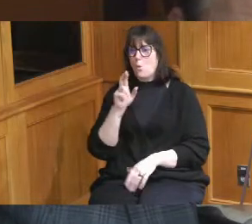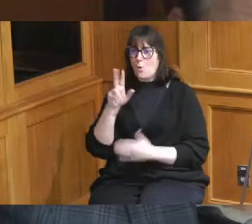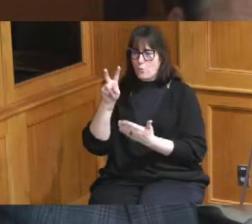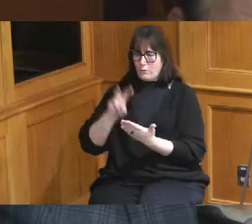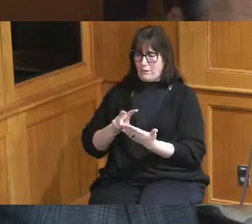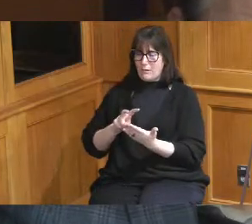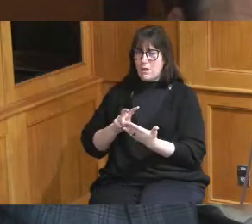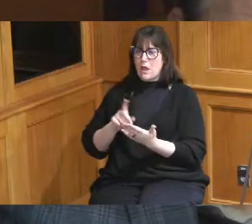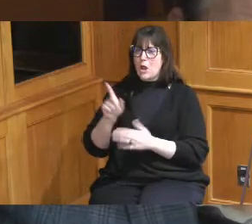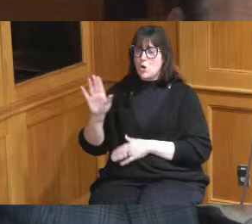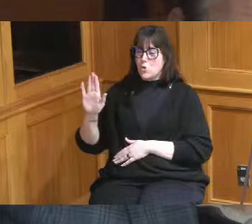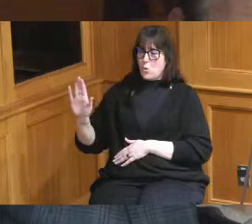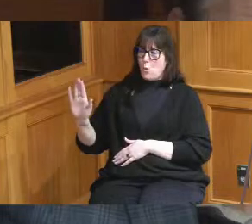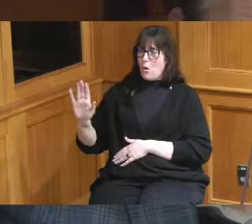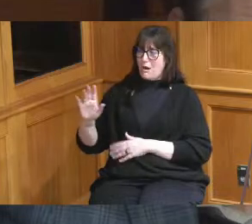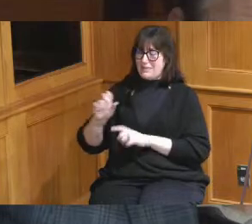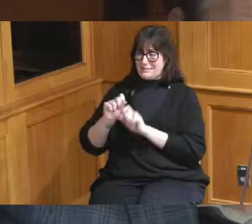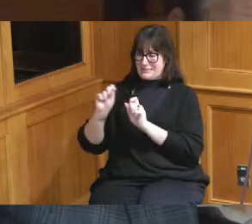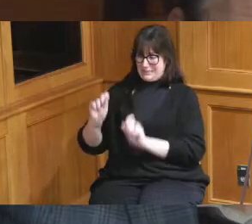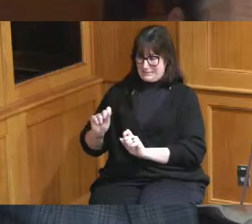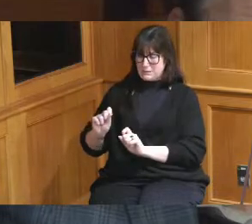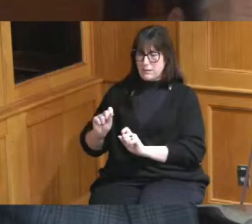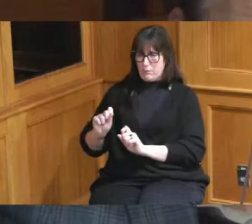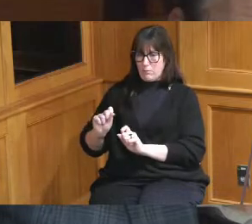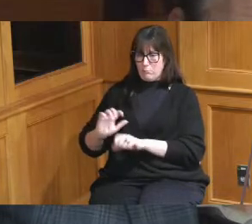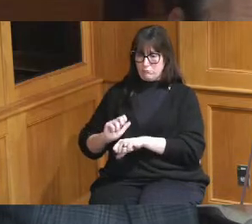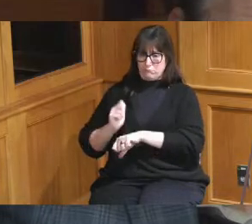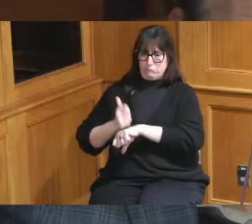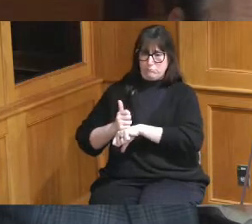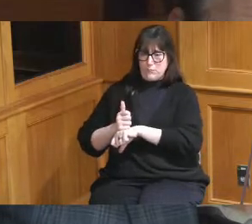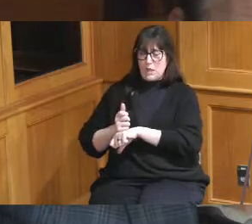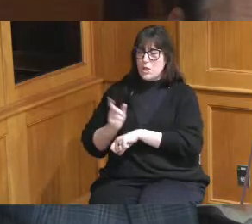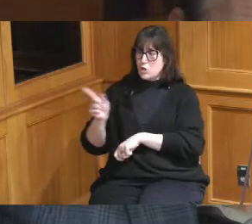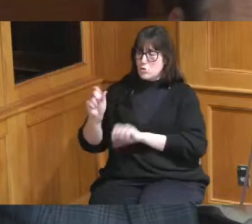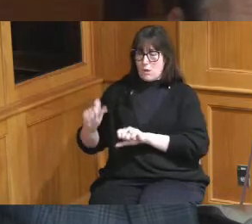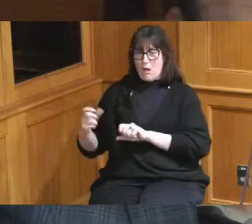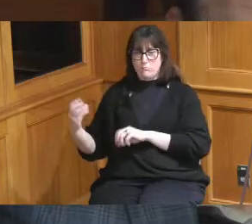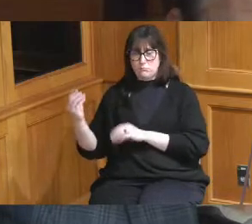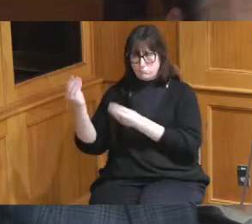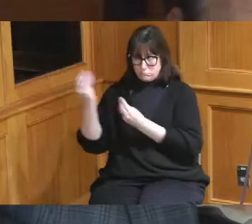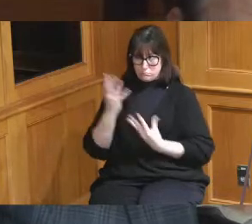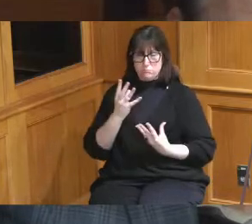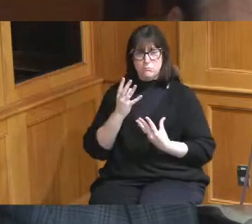protocol system where you're able to get that to the Administrator and Administrator gets it